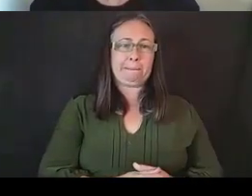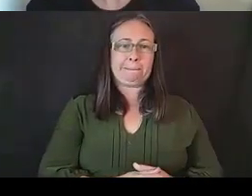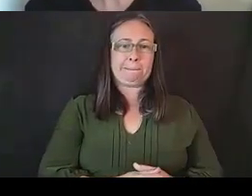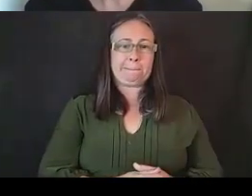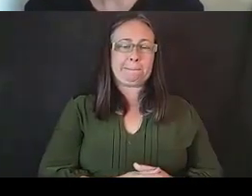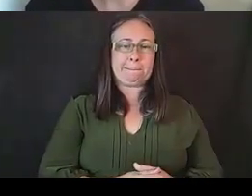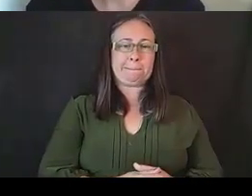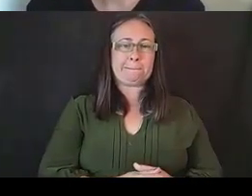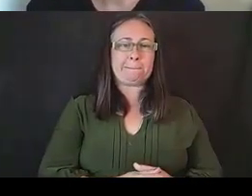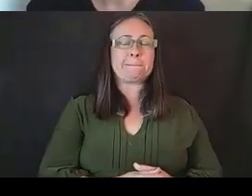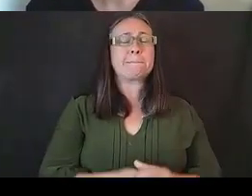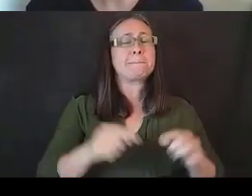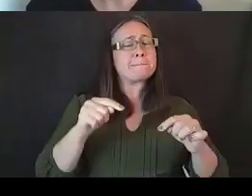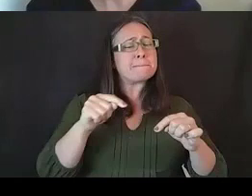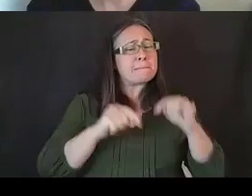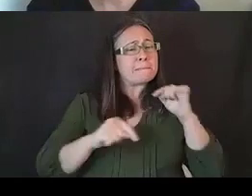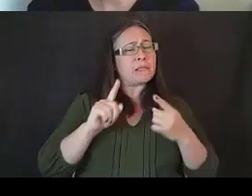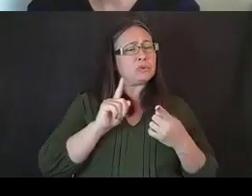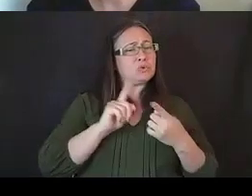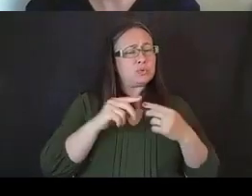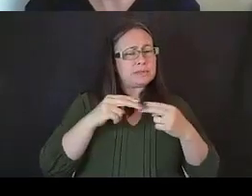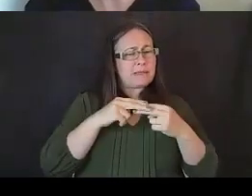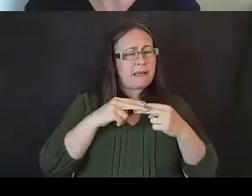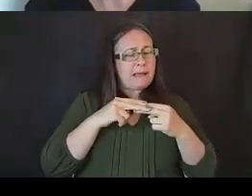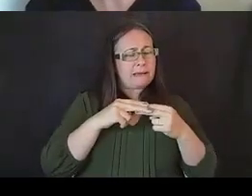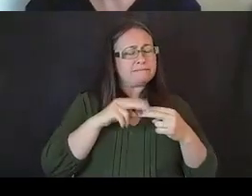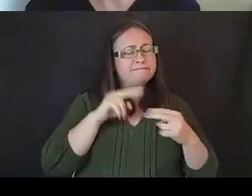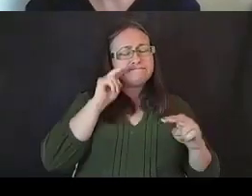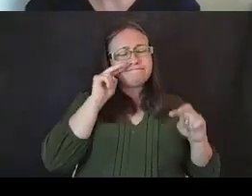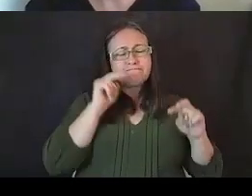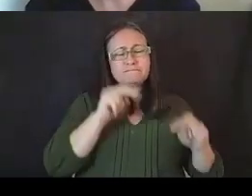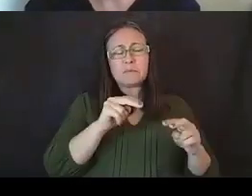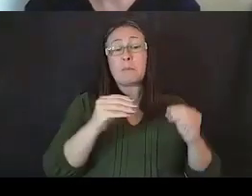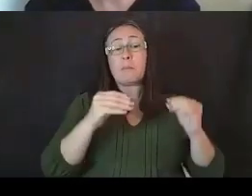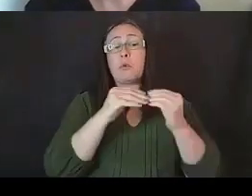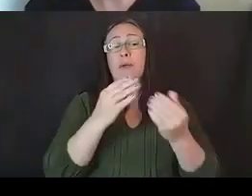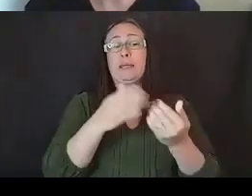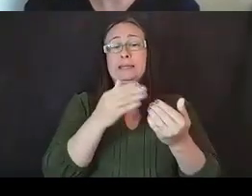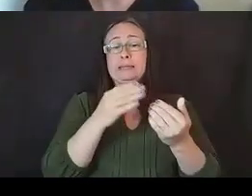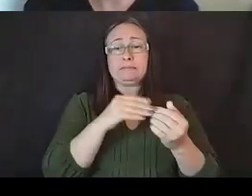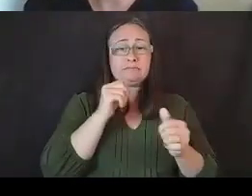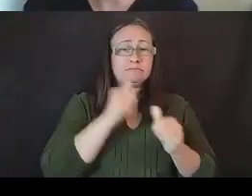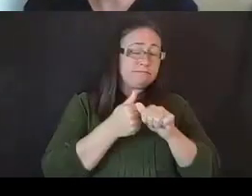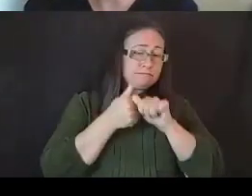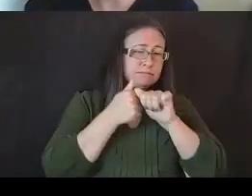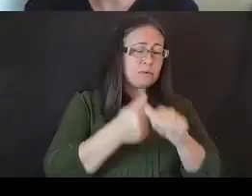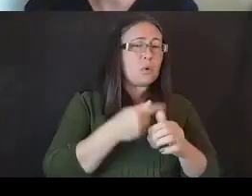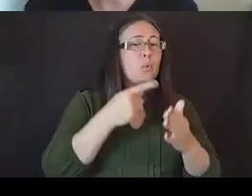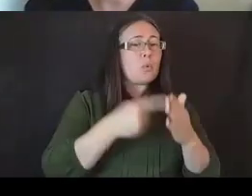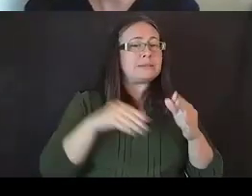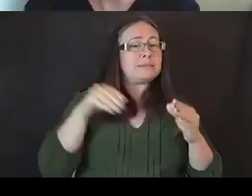So going back to the slides, I also want to mention an even easier way to keep tabs on the latest funded projects and results